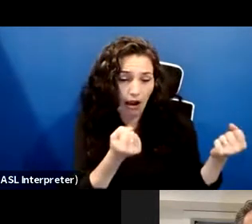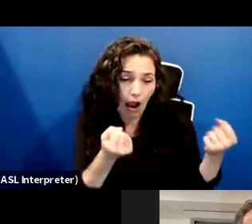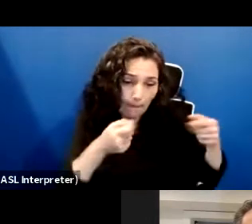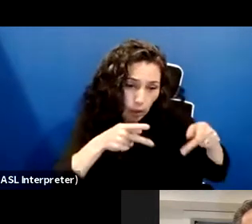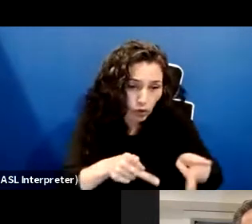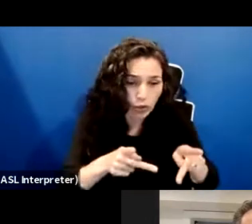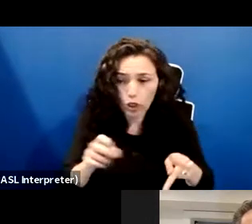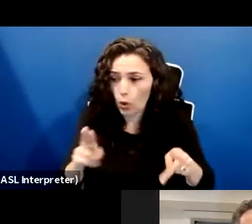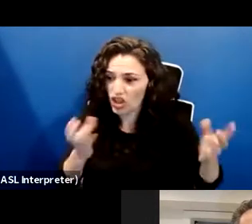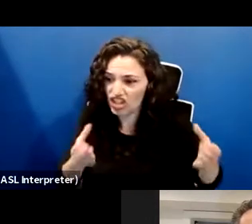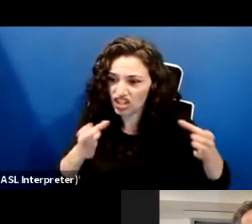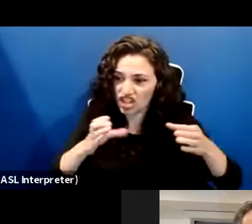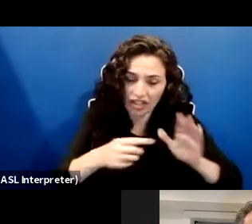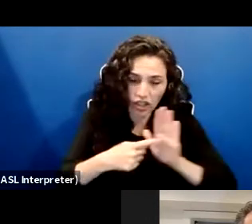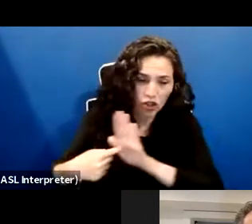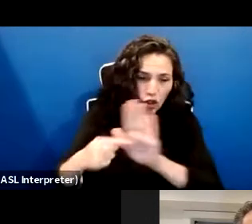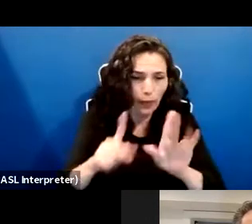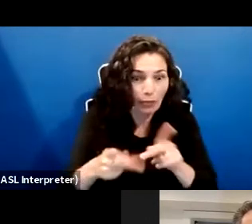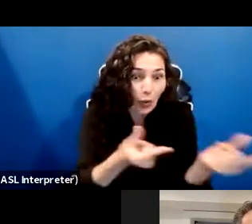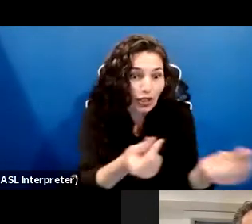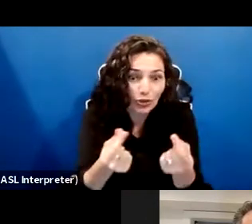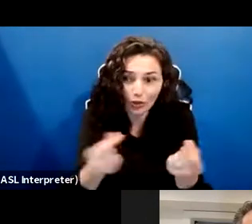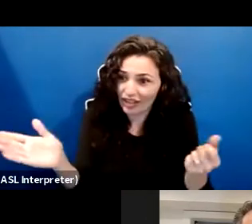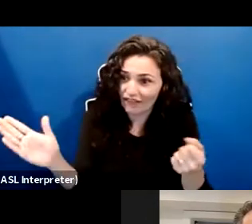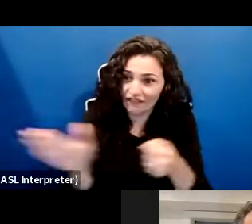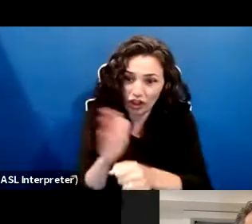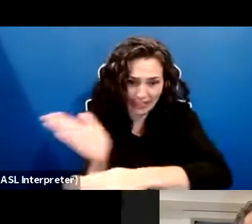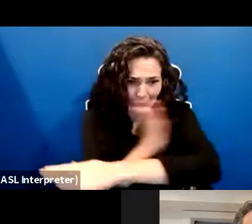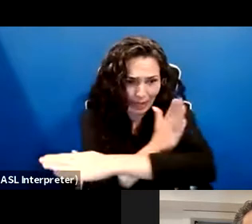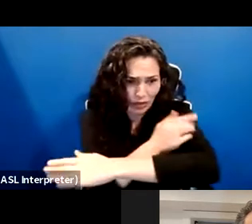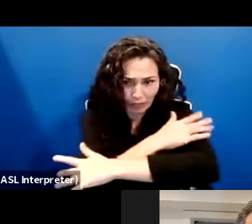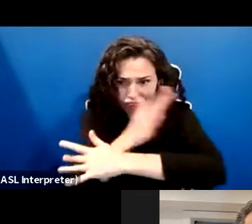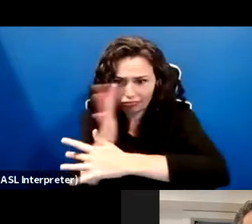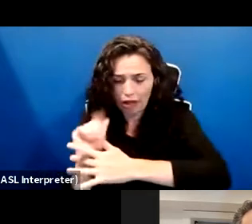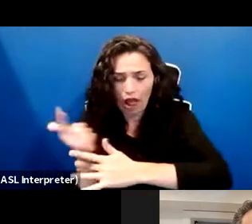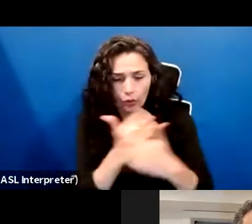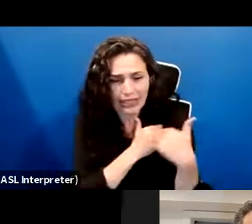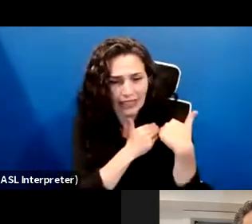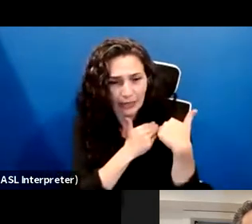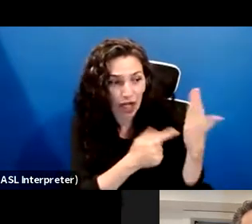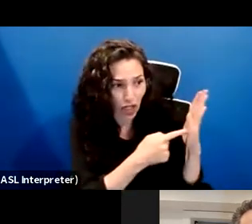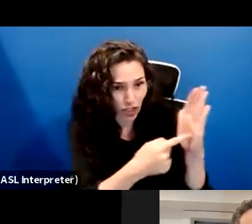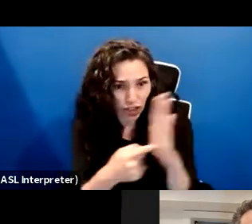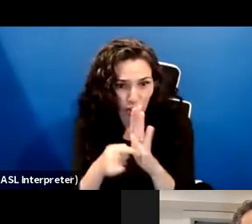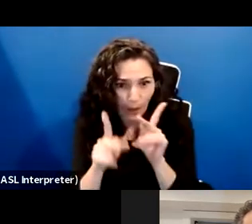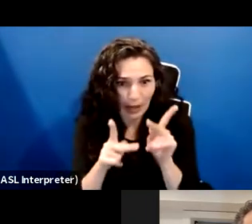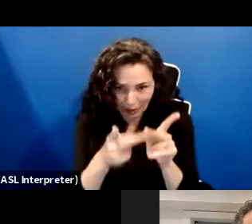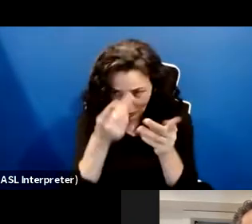and the full spectrum of what it is you do on a day-to-day basis, if that kind of helped that process of letting Adi and Ruthie come in